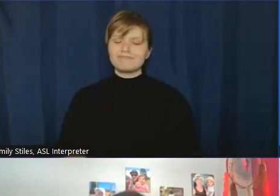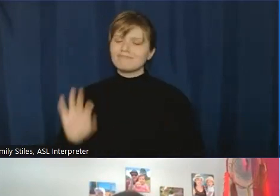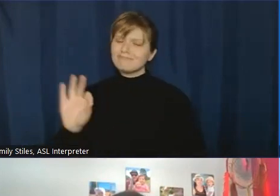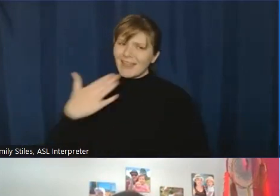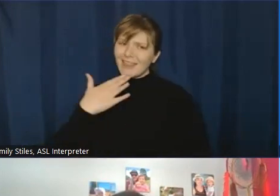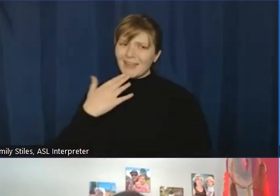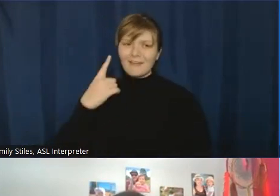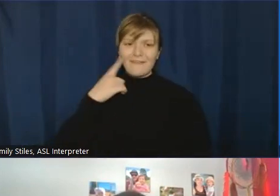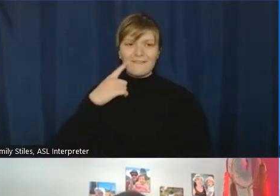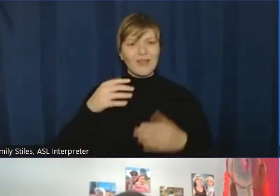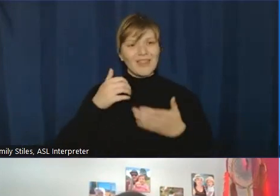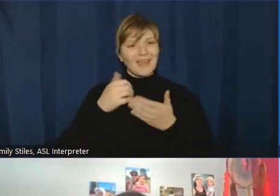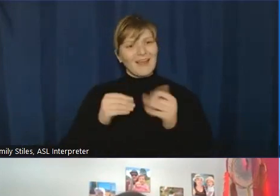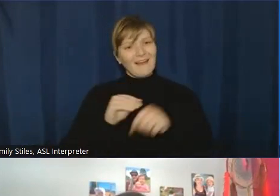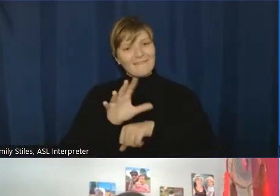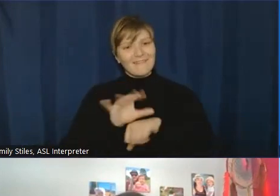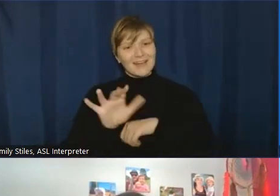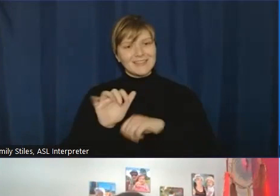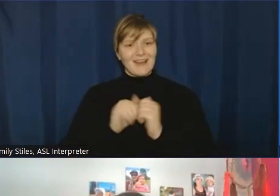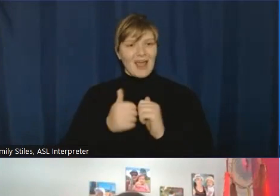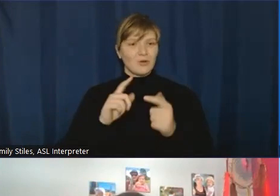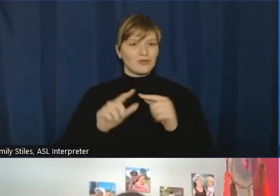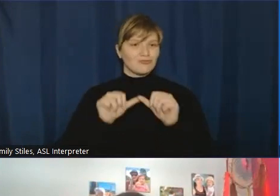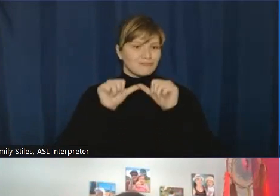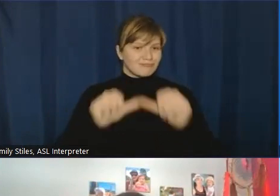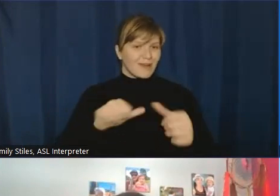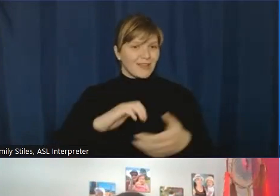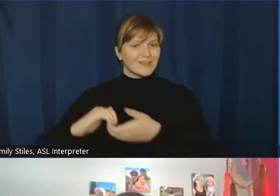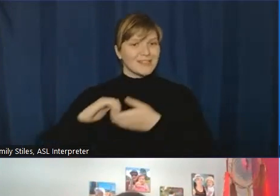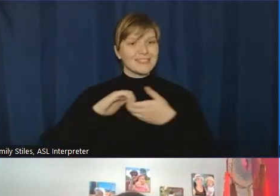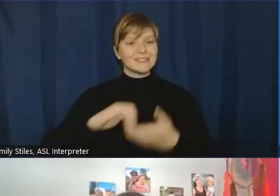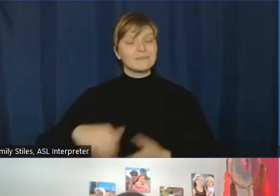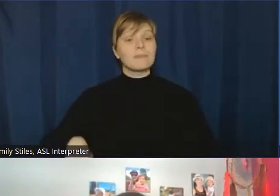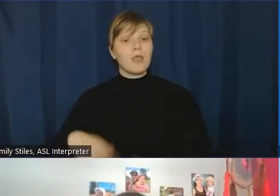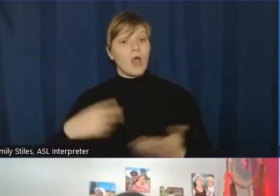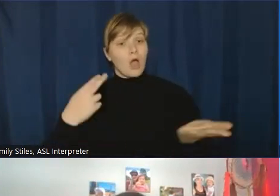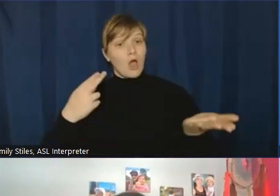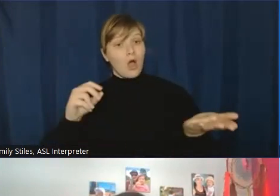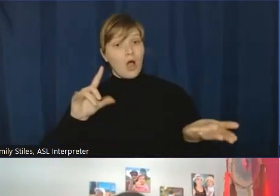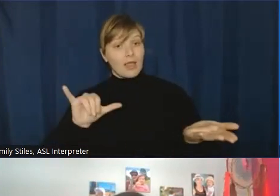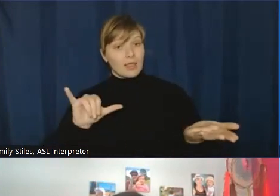to maintain those relationships. And Holly, from the shelter's perspective,